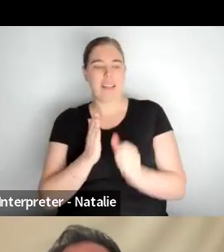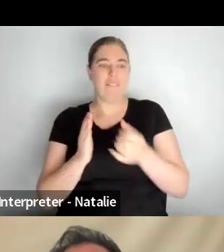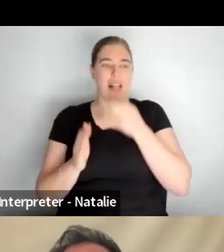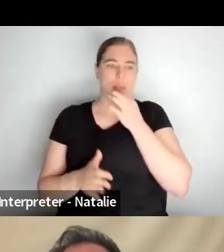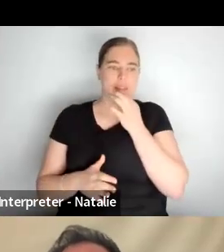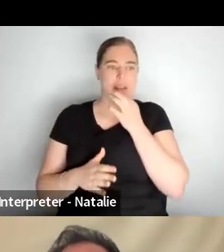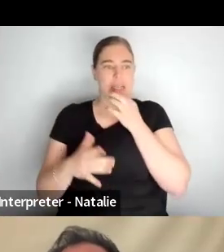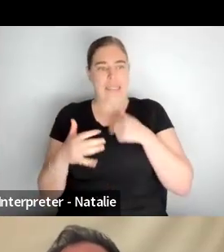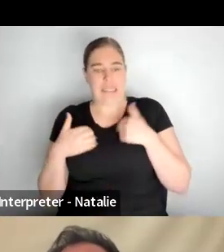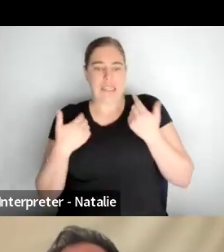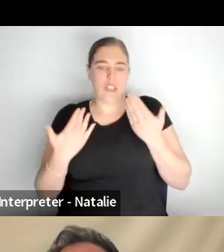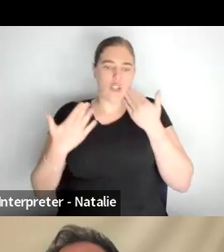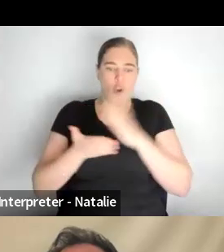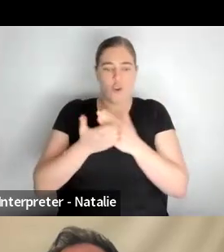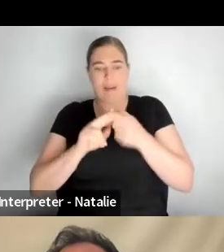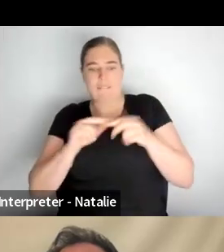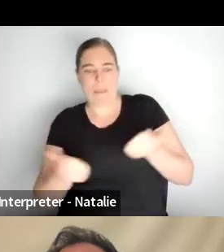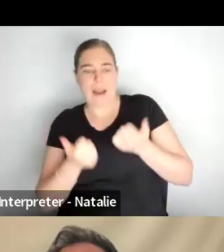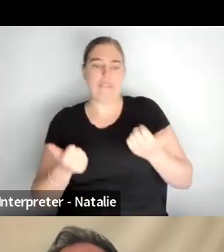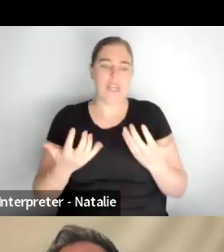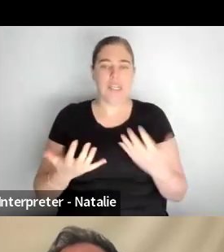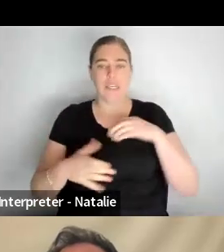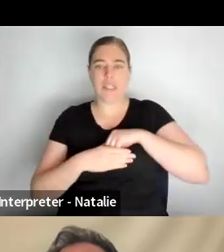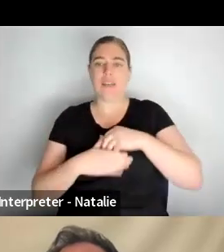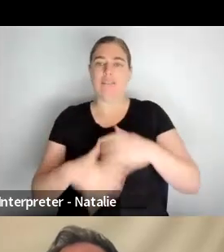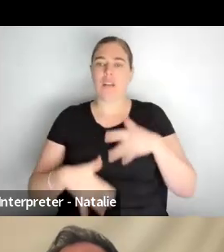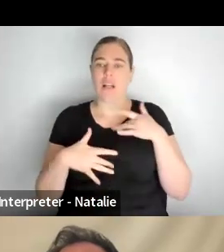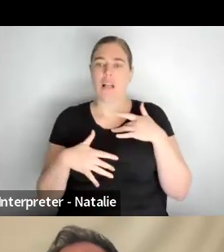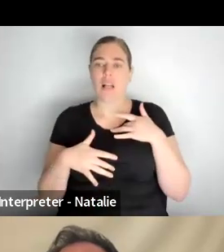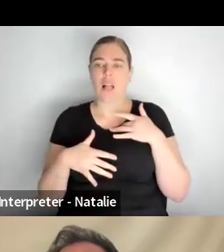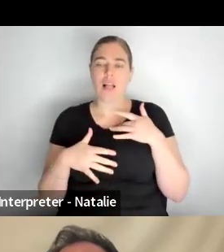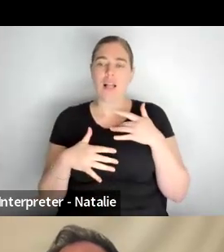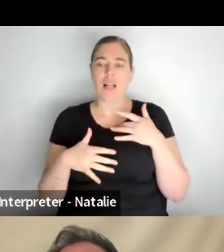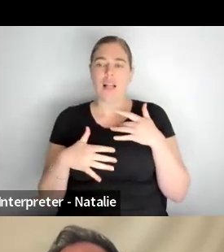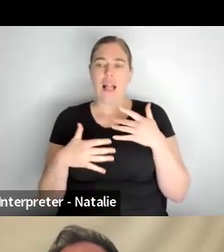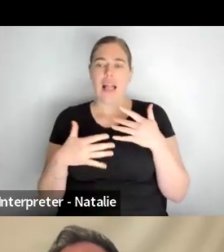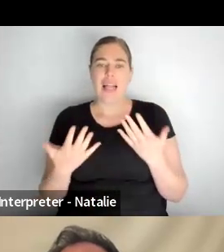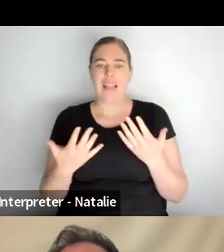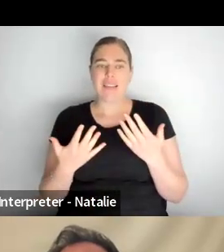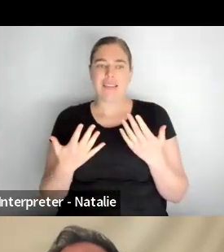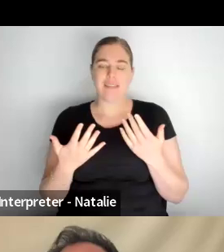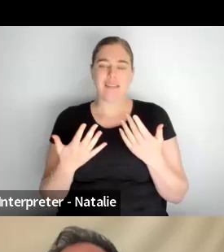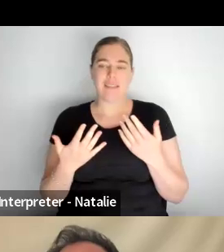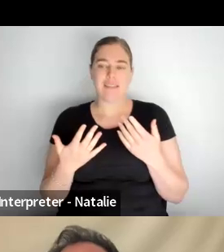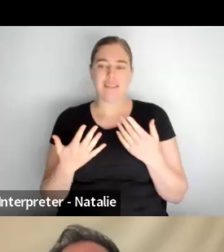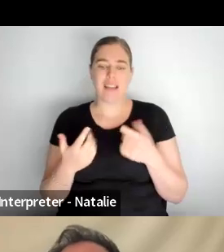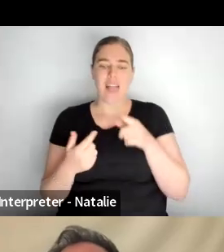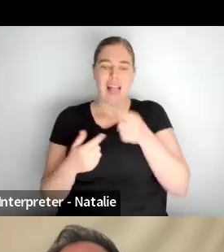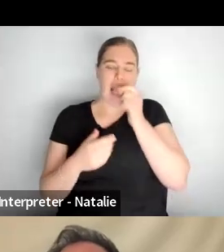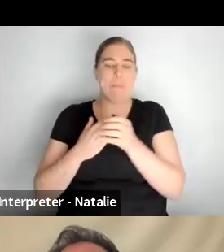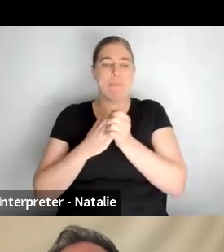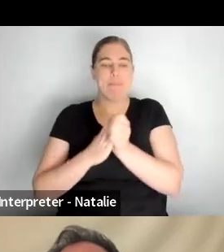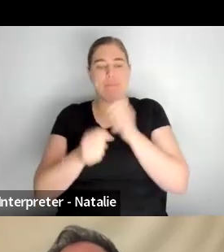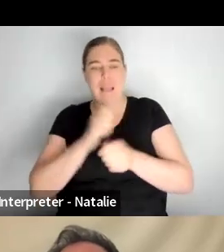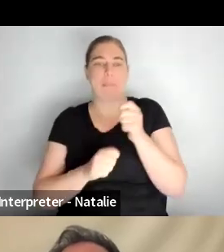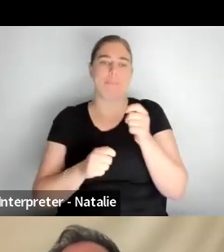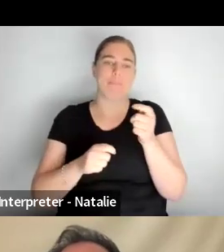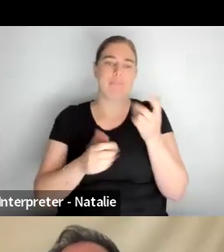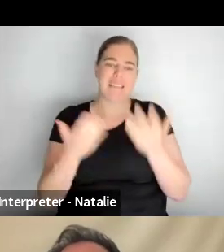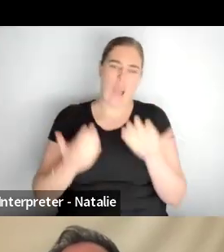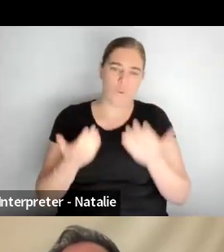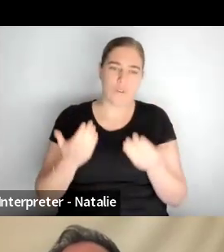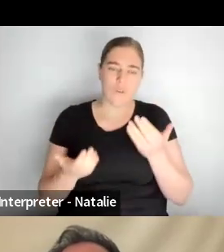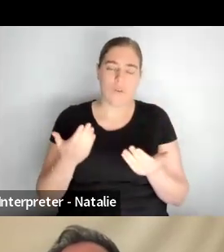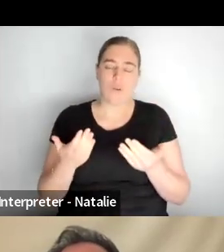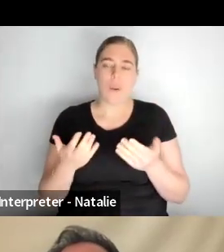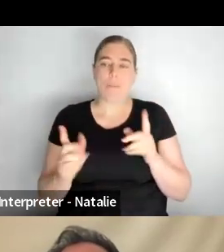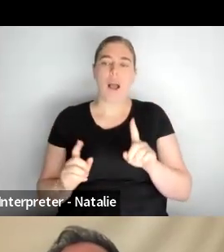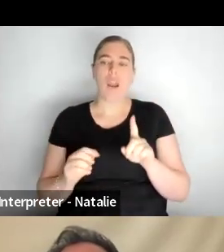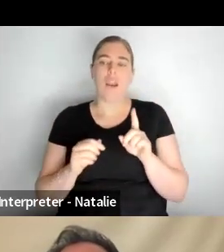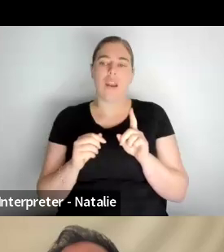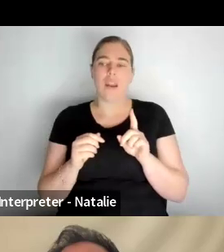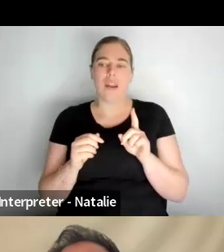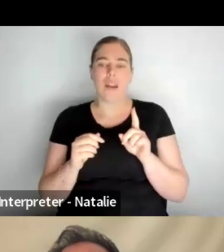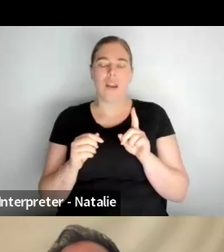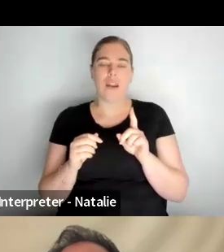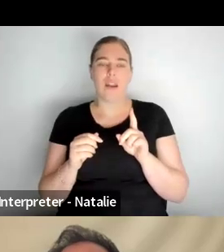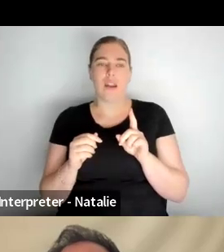syndrome, which is probably what can lead to that kind of doubt. But just, yeah, just